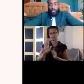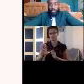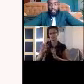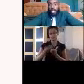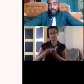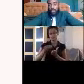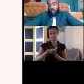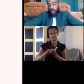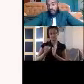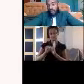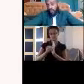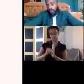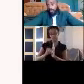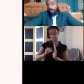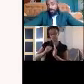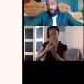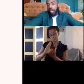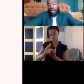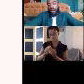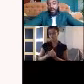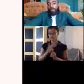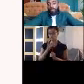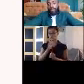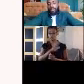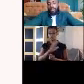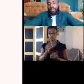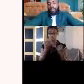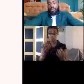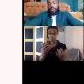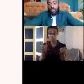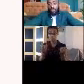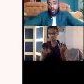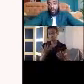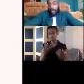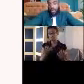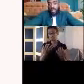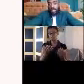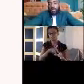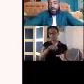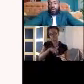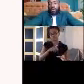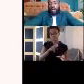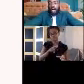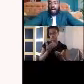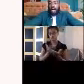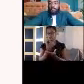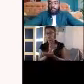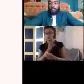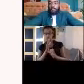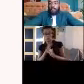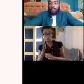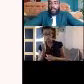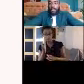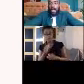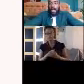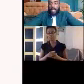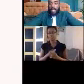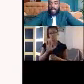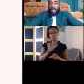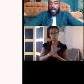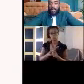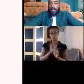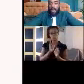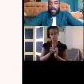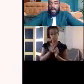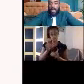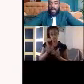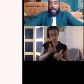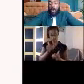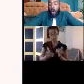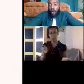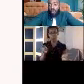know it might change the way that you do the work. And so, that, and then, and all in the